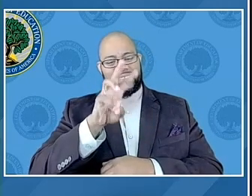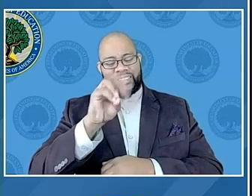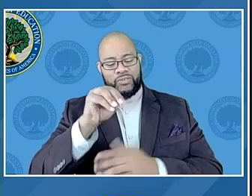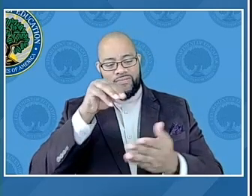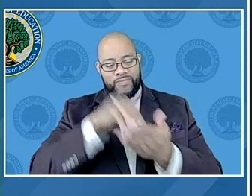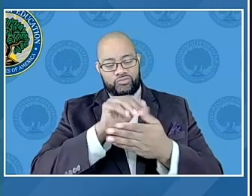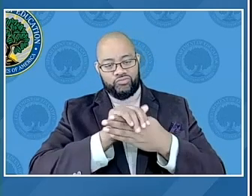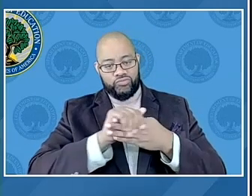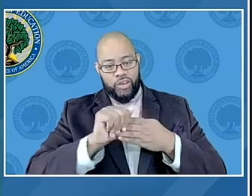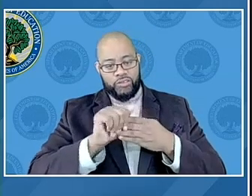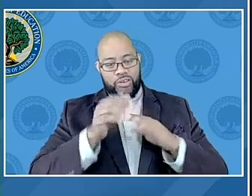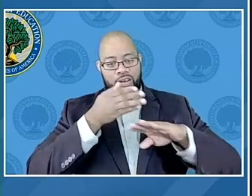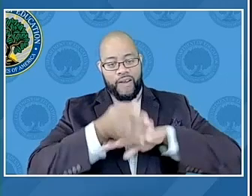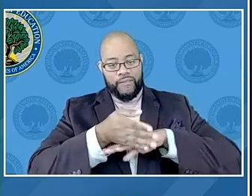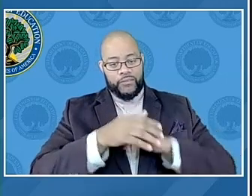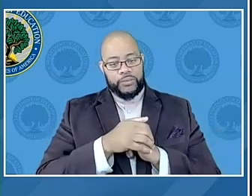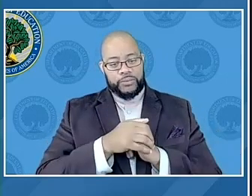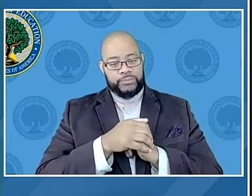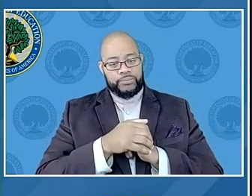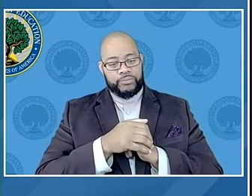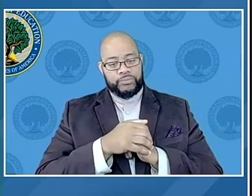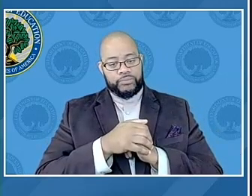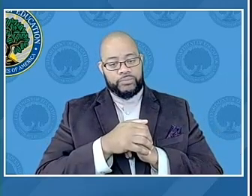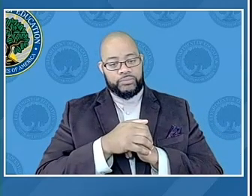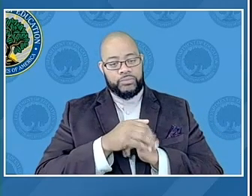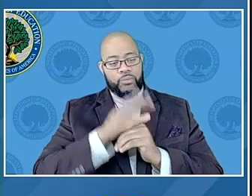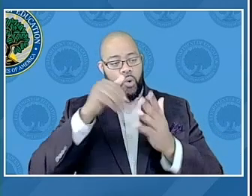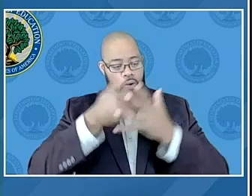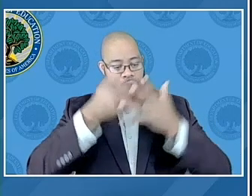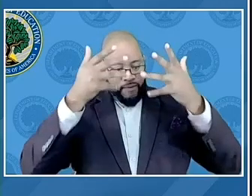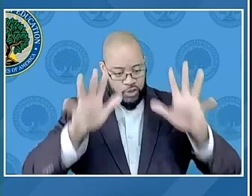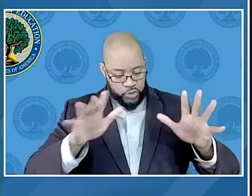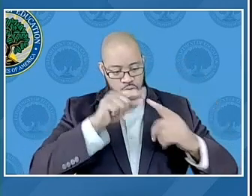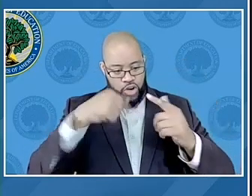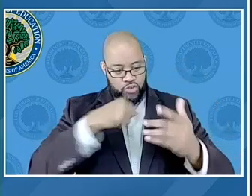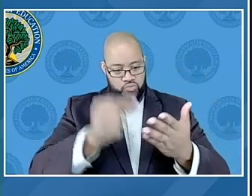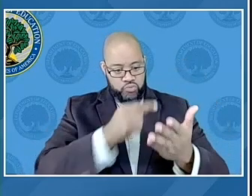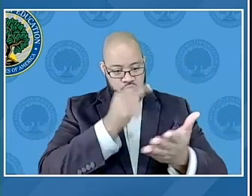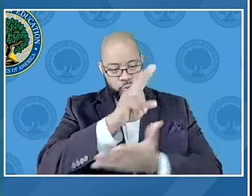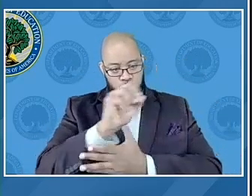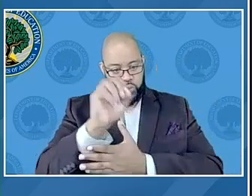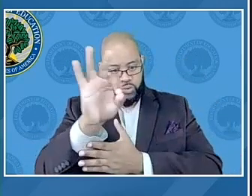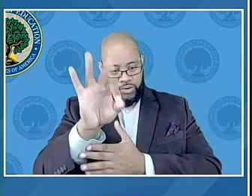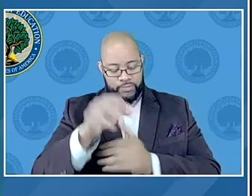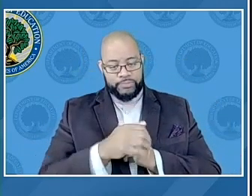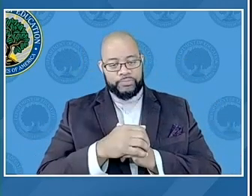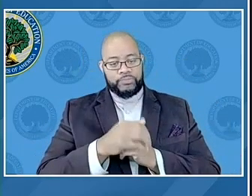after the- all was said and done when I graduated in 2009. I've been on an Income Contingent